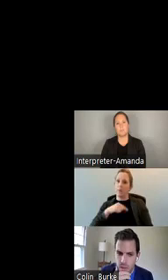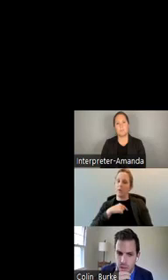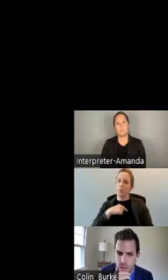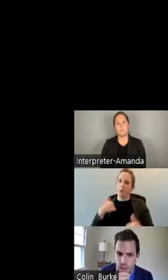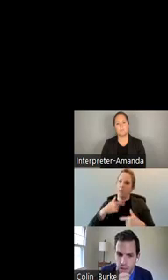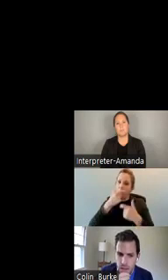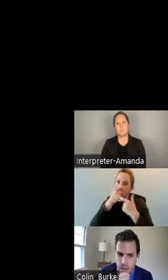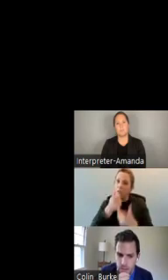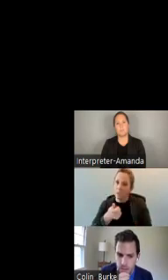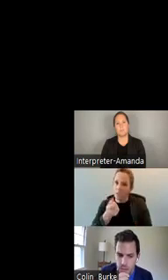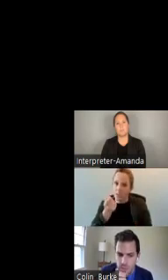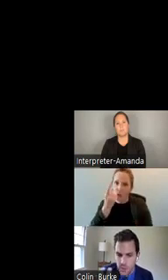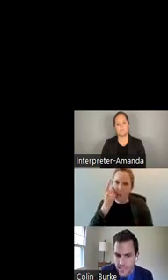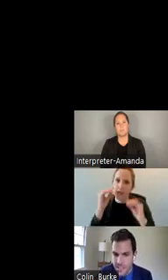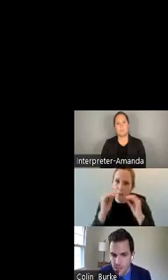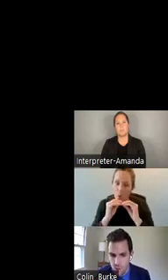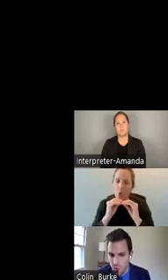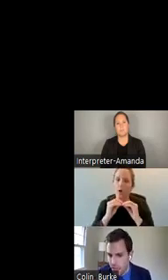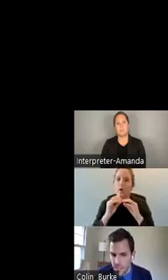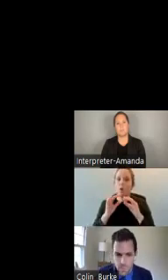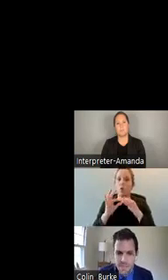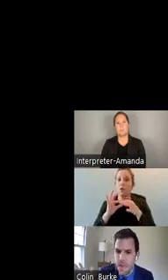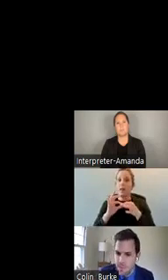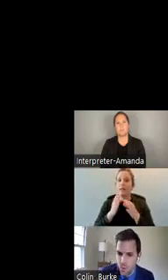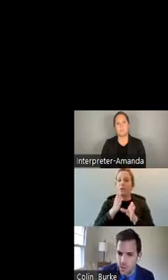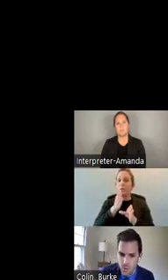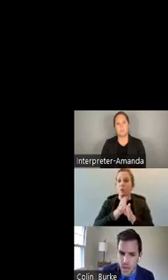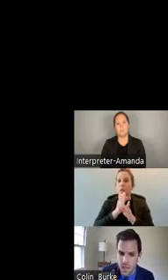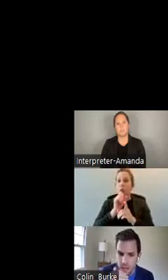well um in terms of related psychosocial findings and we have many more that we'll talk about